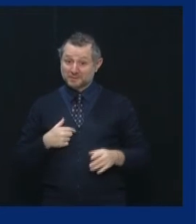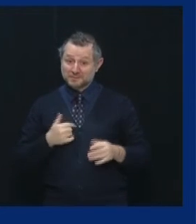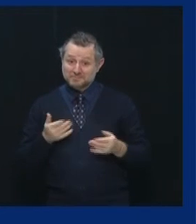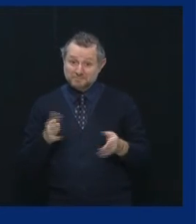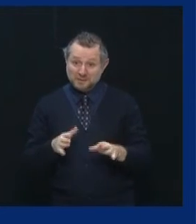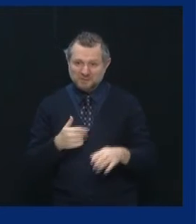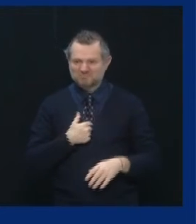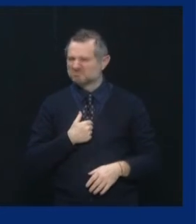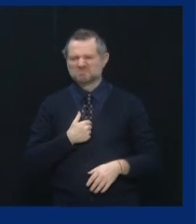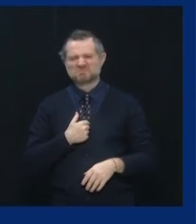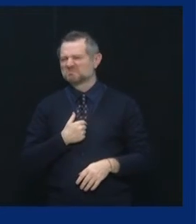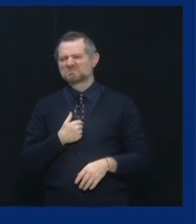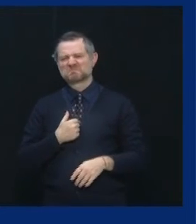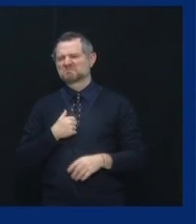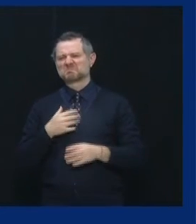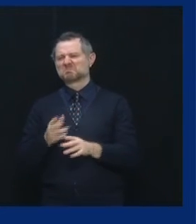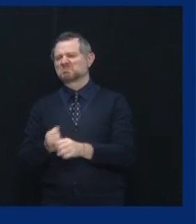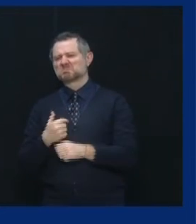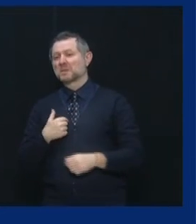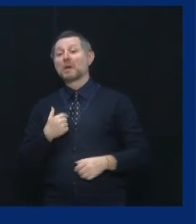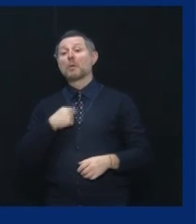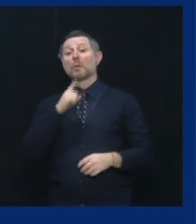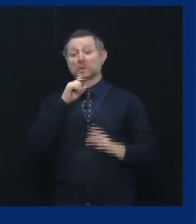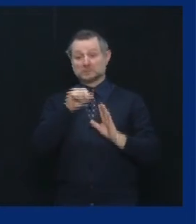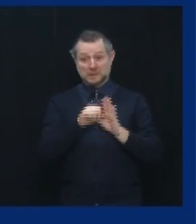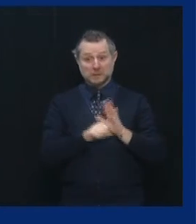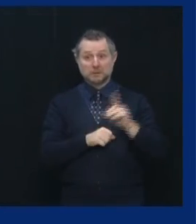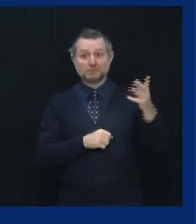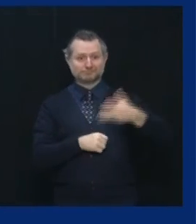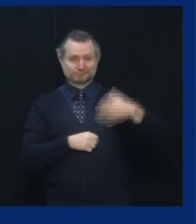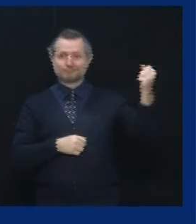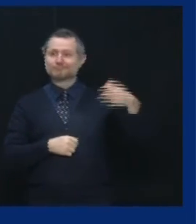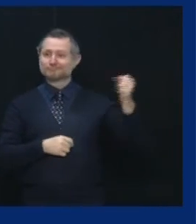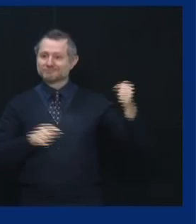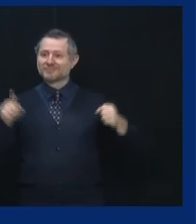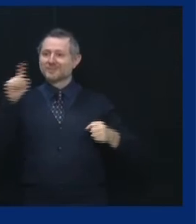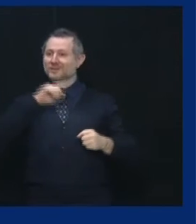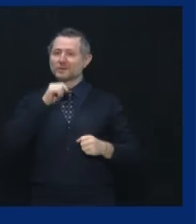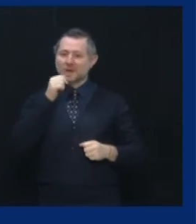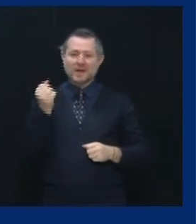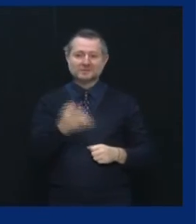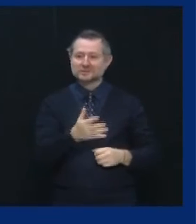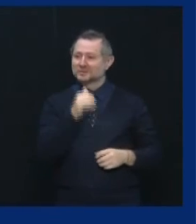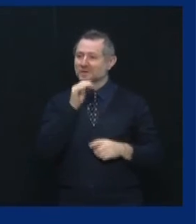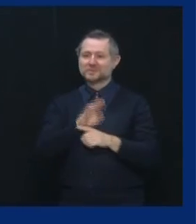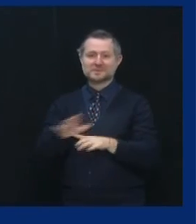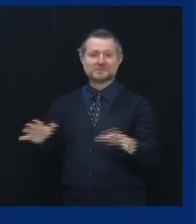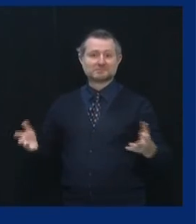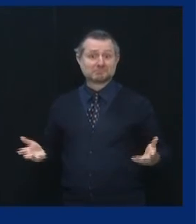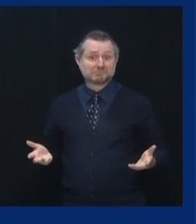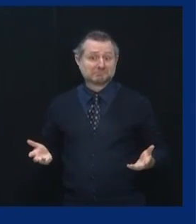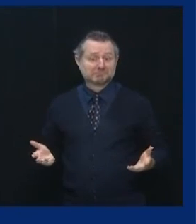OTHERWISE FOR THE BETTERS, IT IS SEAMLESS.